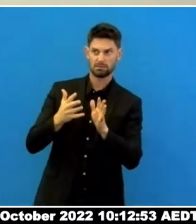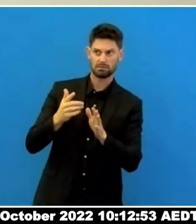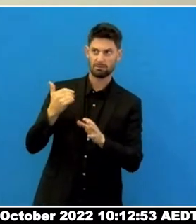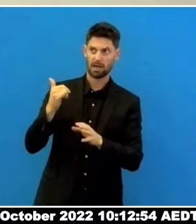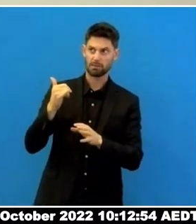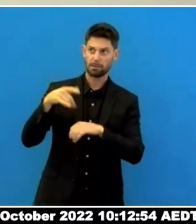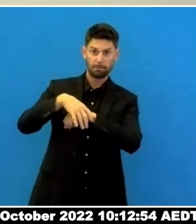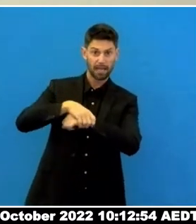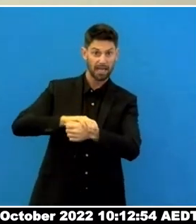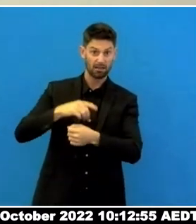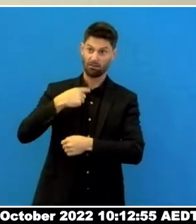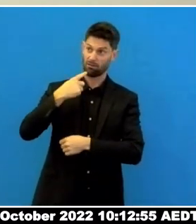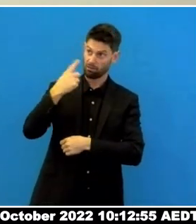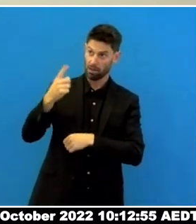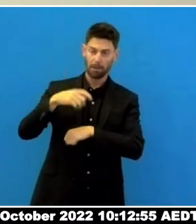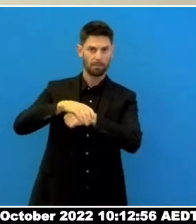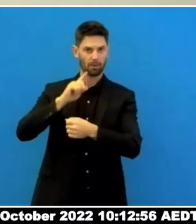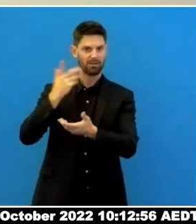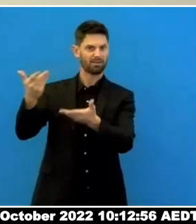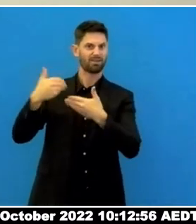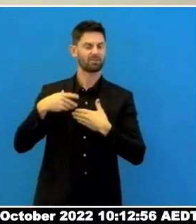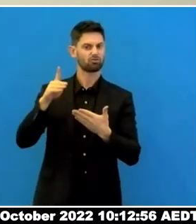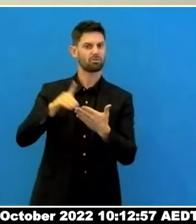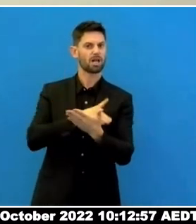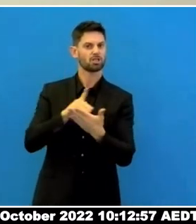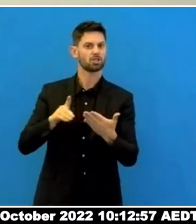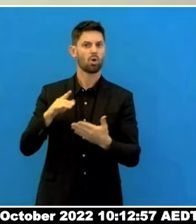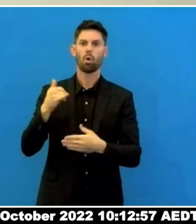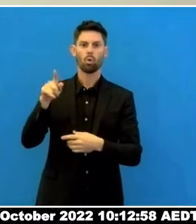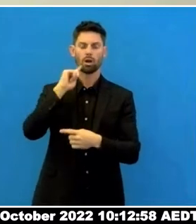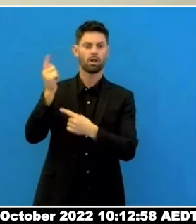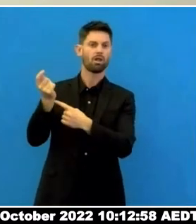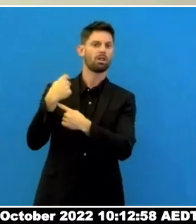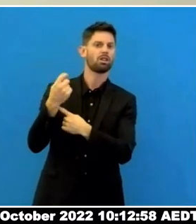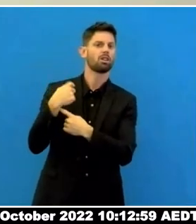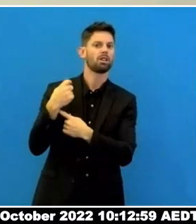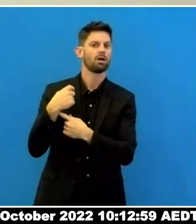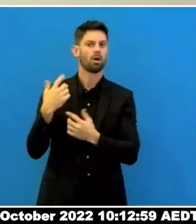or likelihood of having their cases dismissed or ignored and accessibility issues.